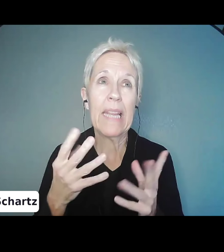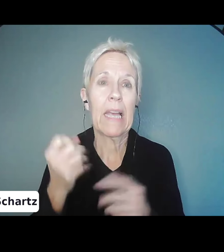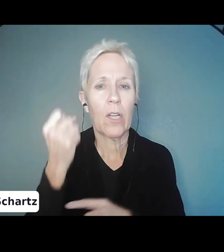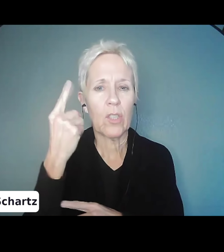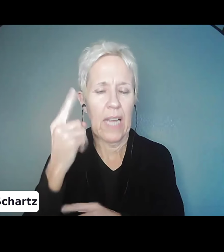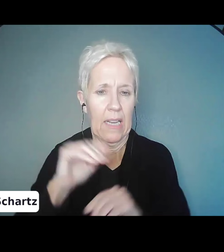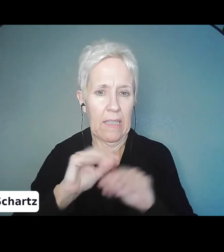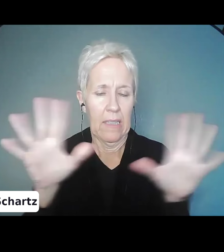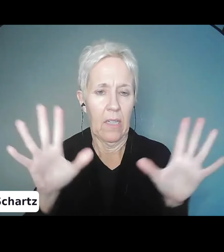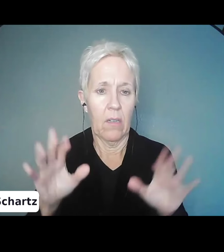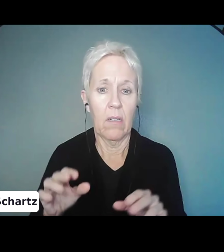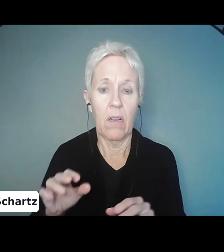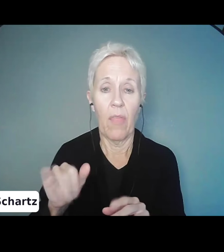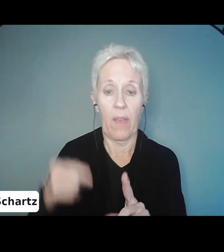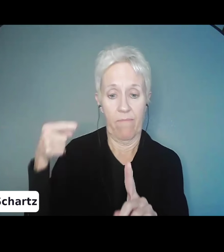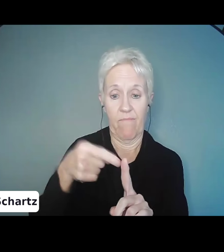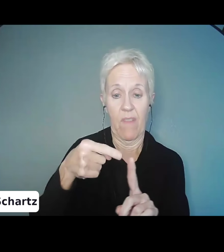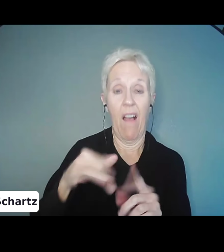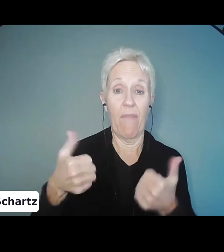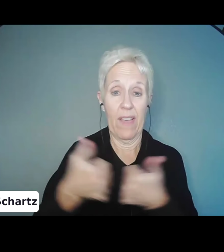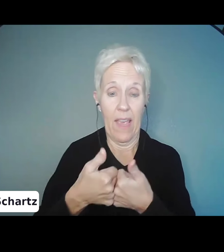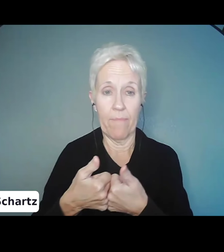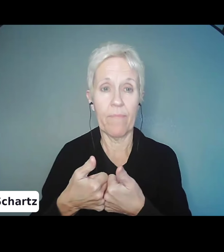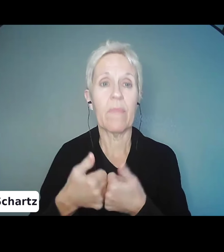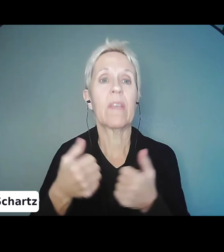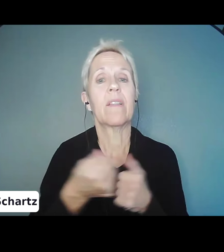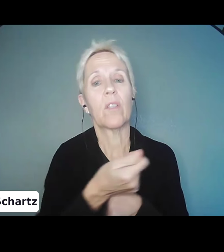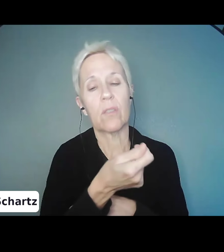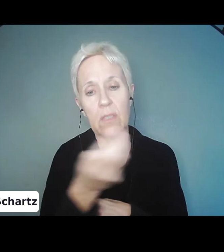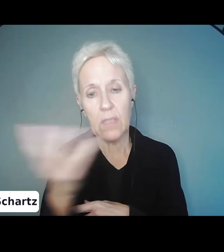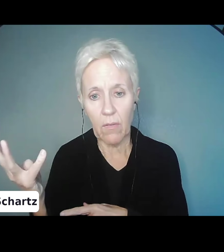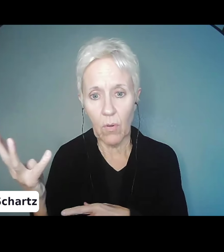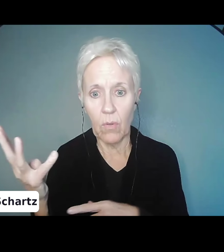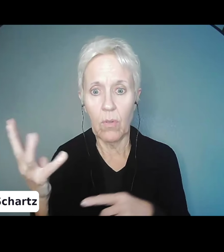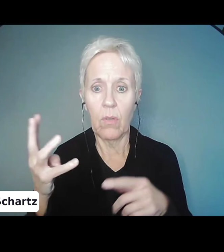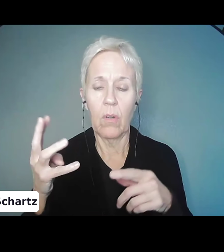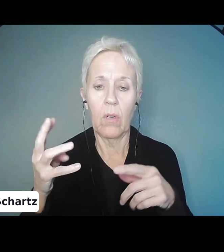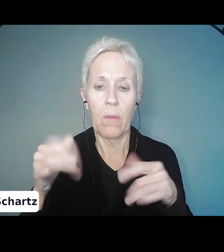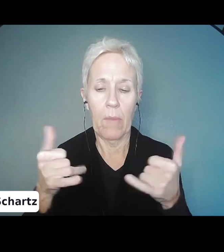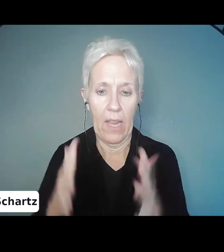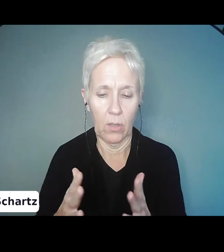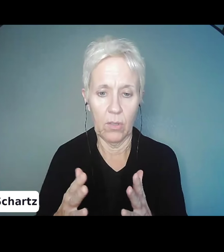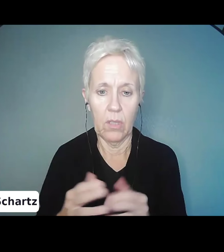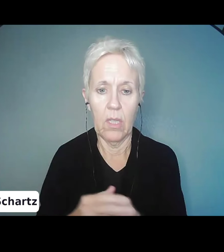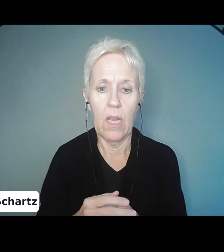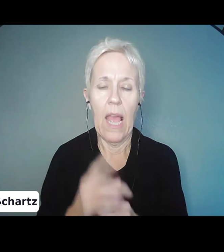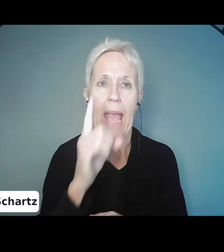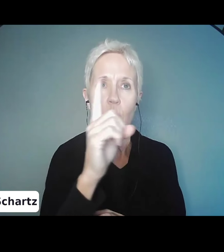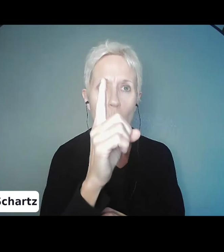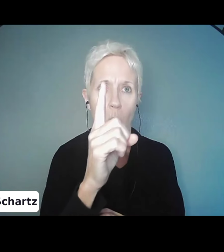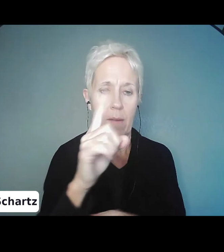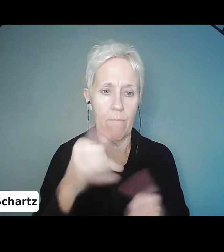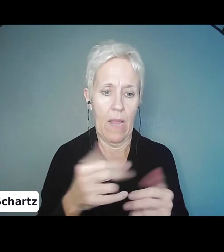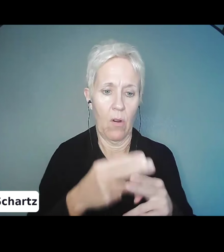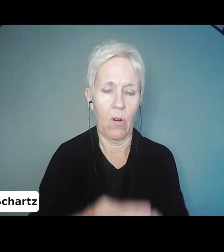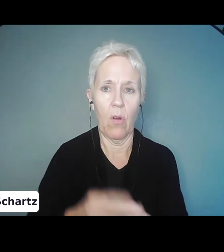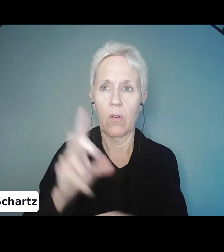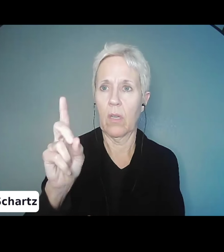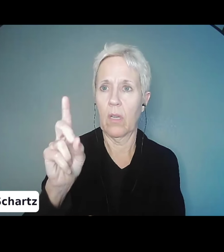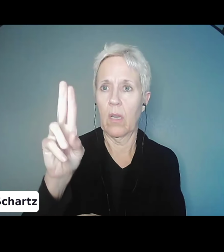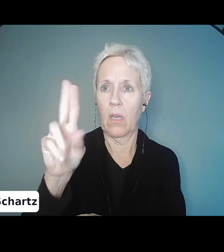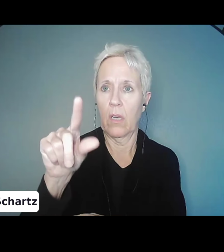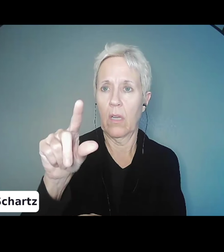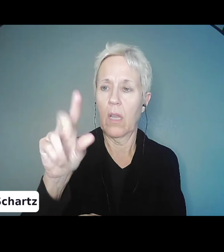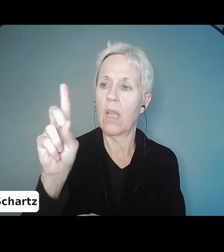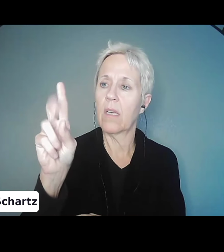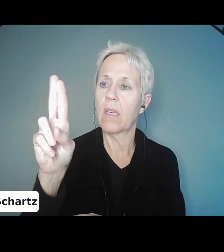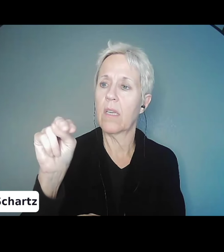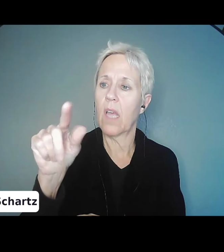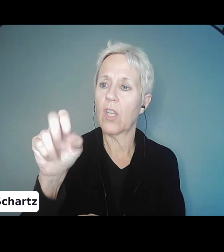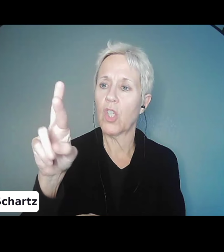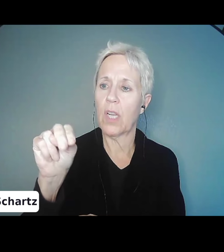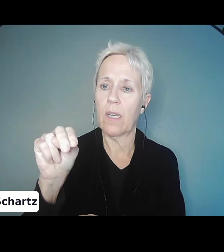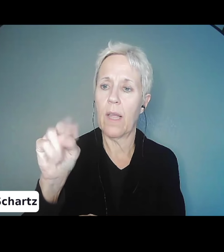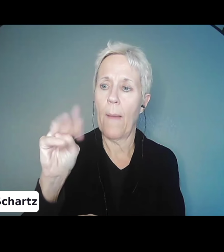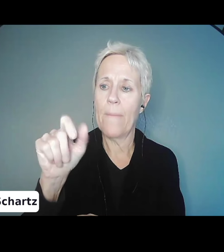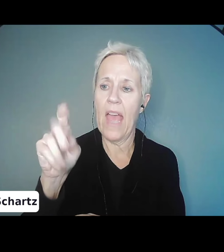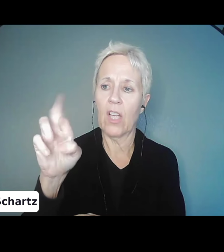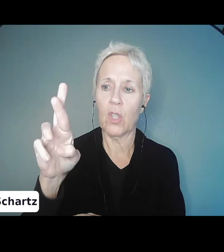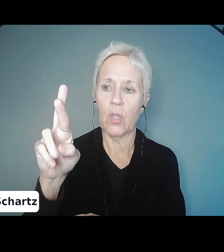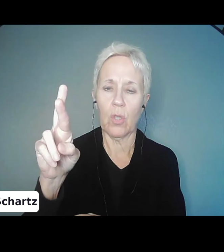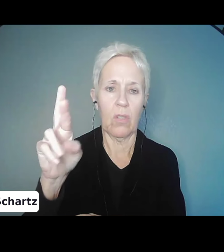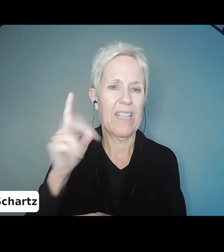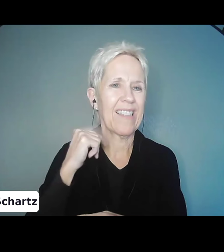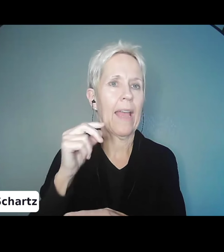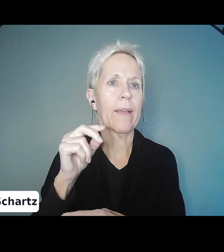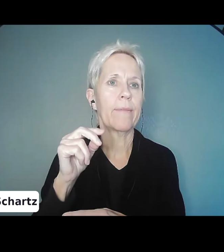Daniel: I mean in any kind of -- dungeons and dragons is it's one bigger games in public consciousness but not necessarily well understood.